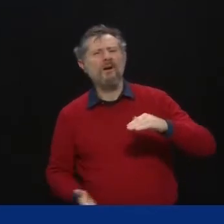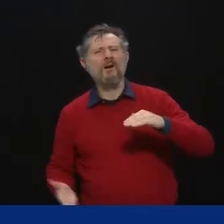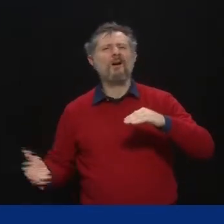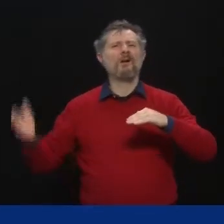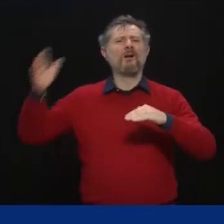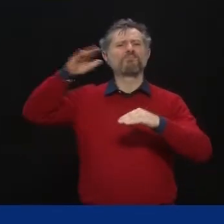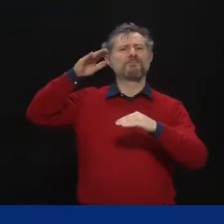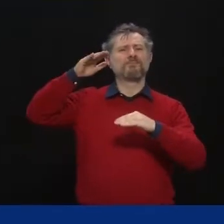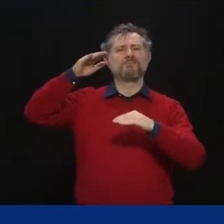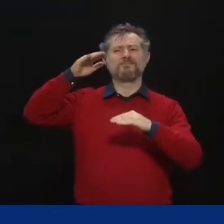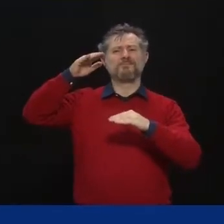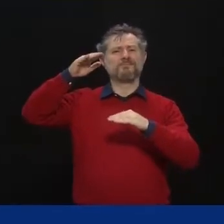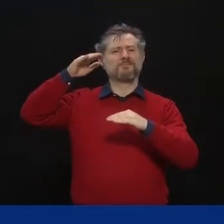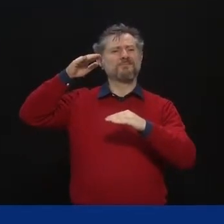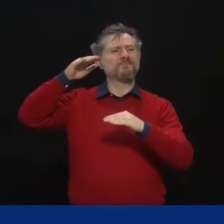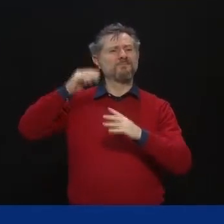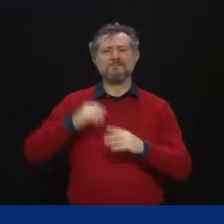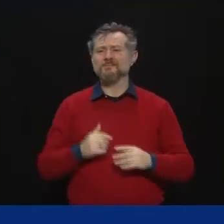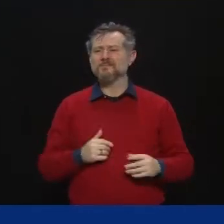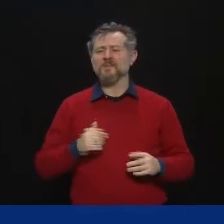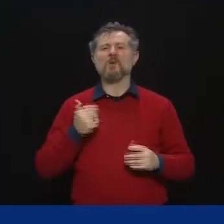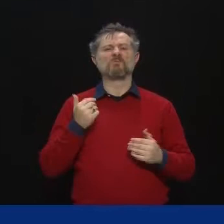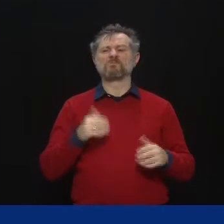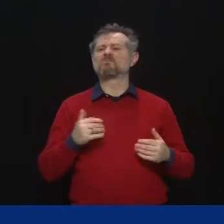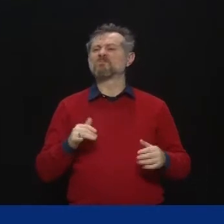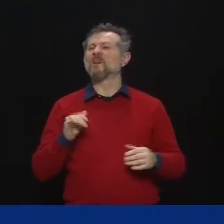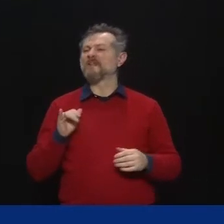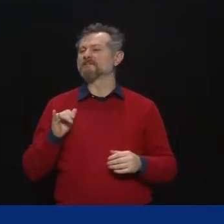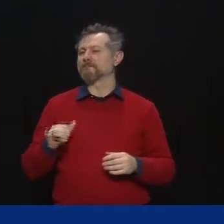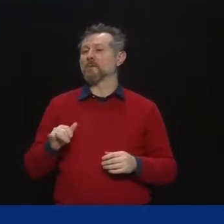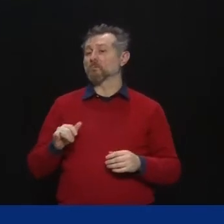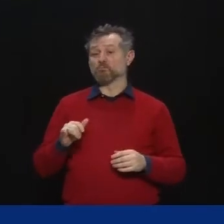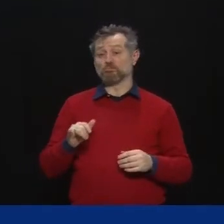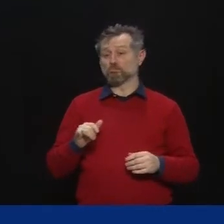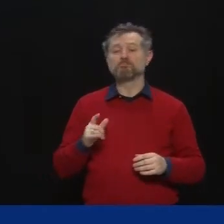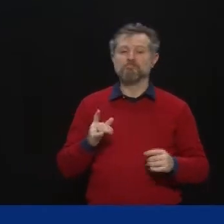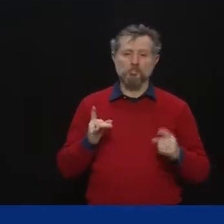A FOUR TIMES INCREASE IN CASES FROM LAST WEEK. WE HAD ABOUT 6,000 LAST SUNDAY